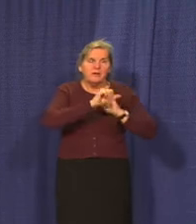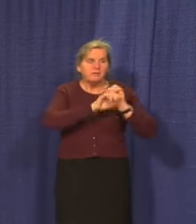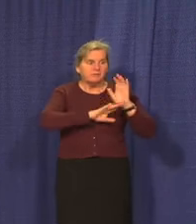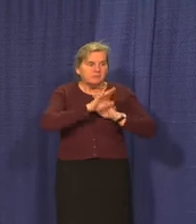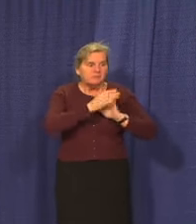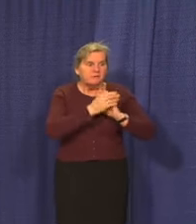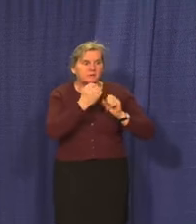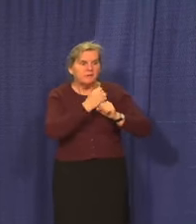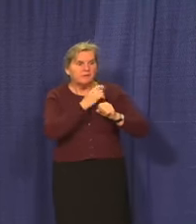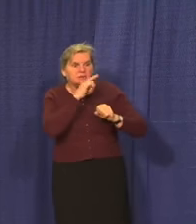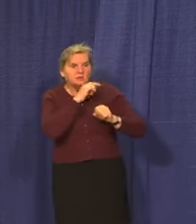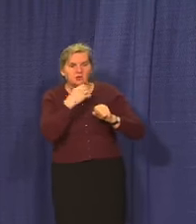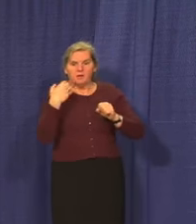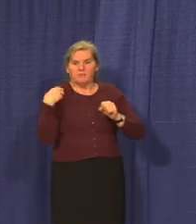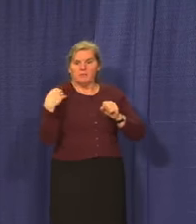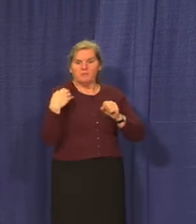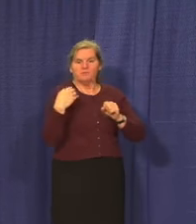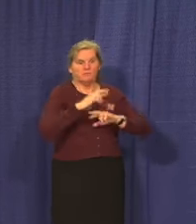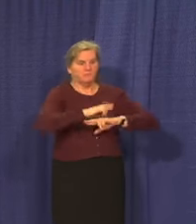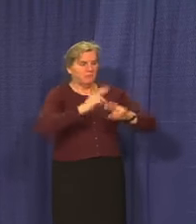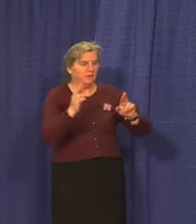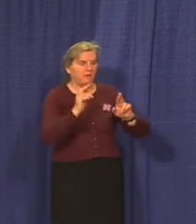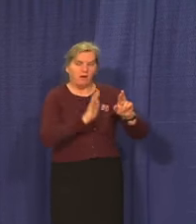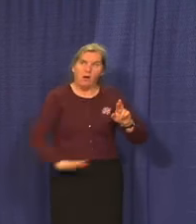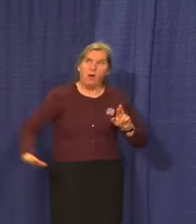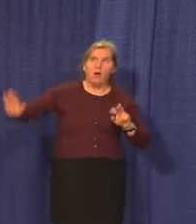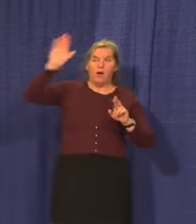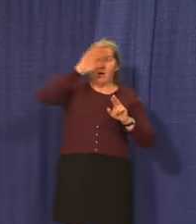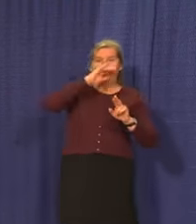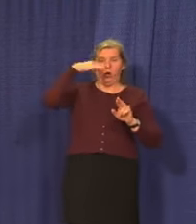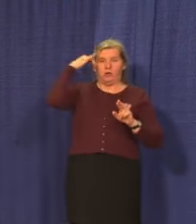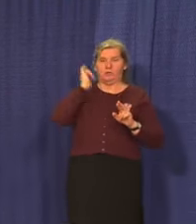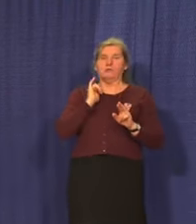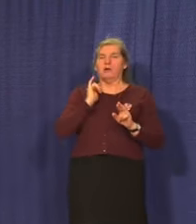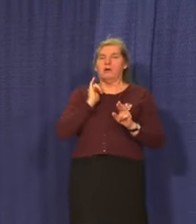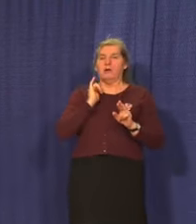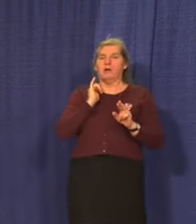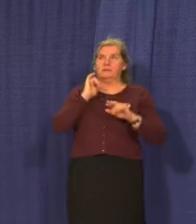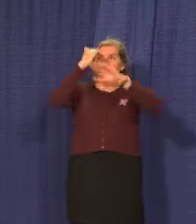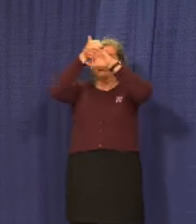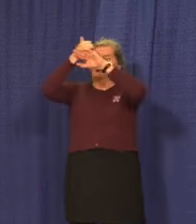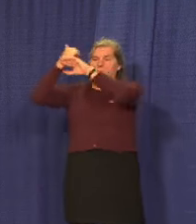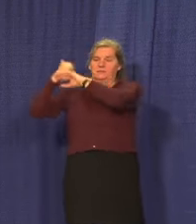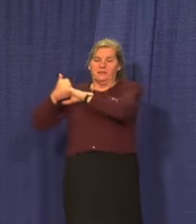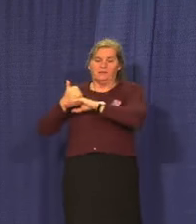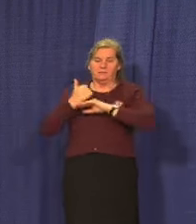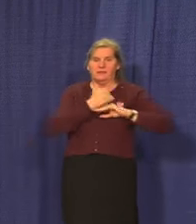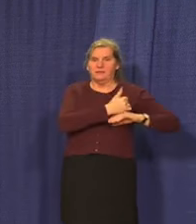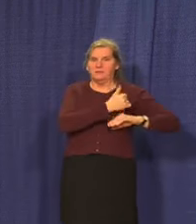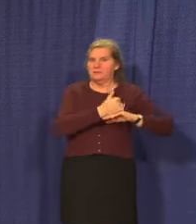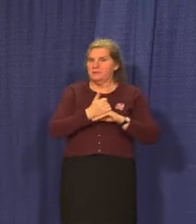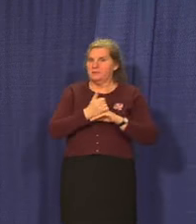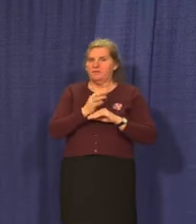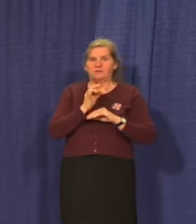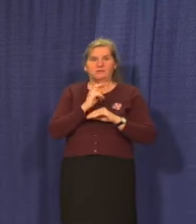ENSURE THAT THE ENFORCEMENT OFFICERS ARE IN PLACE ACROSS THE TERRITORY AS WELL. SO ENFORCEMENT OFFICERS ARE IN MOST COMMUNITIES.